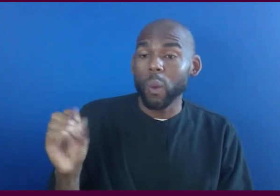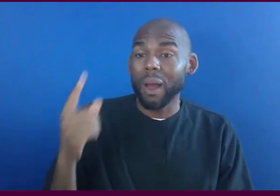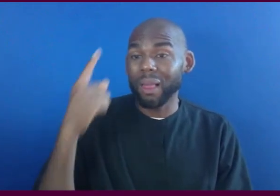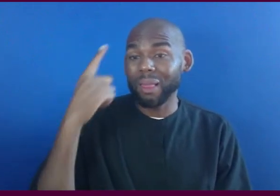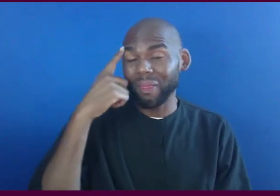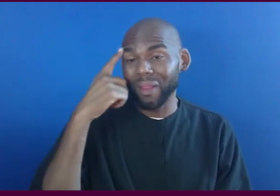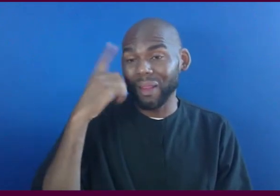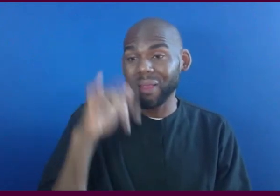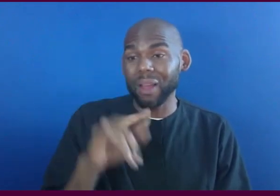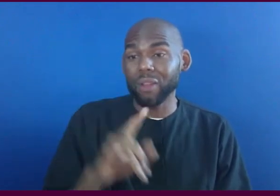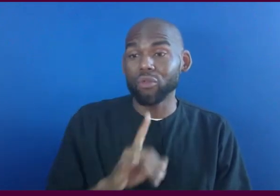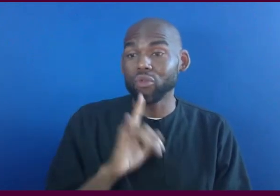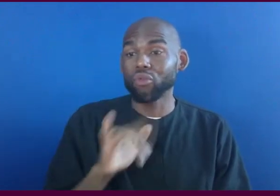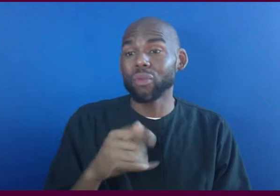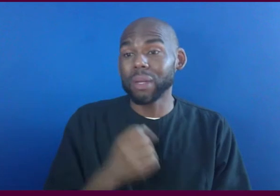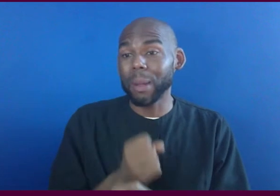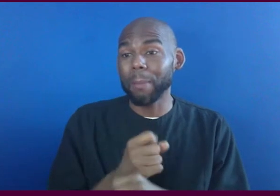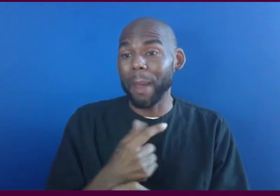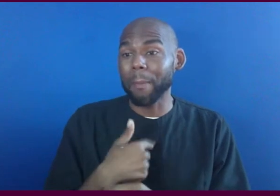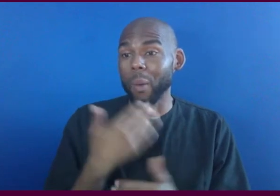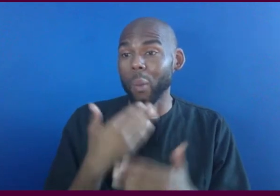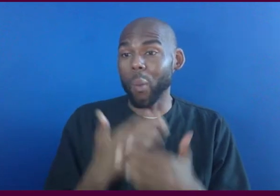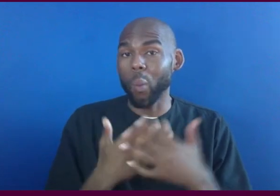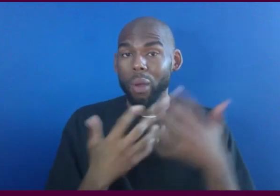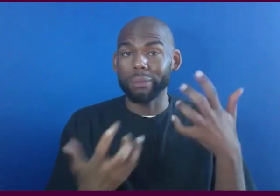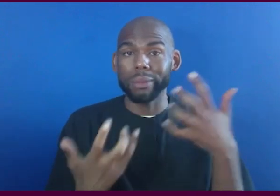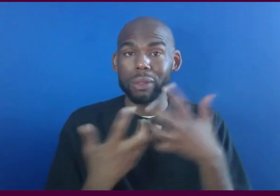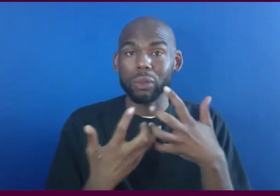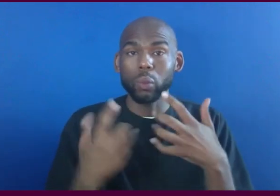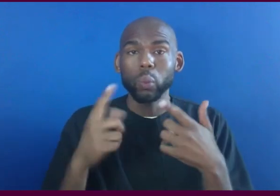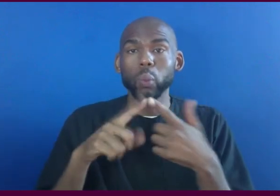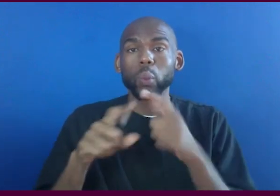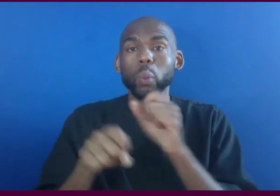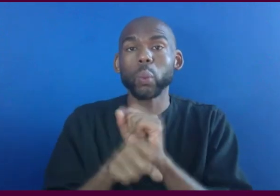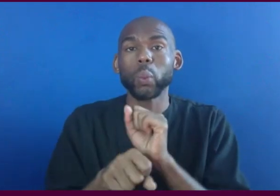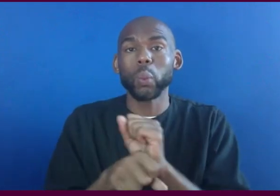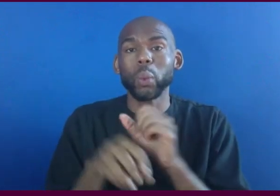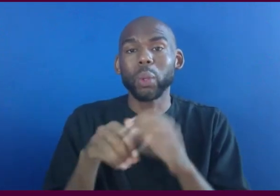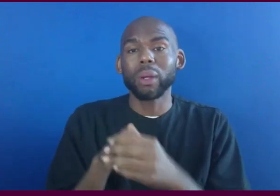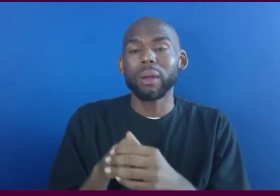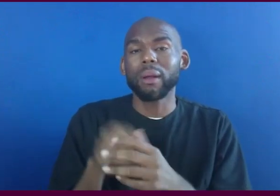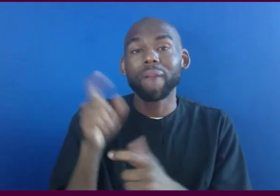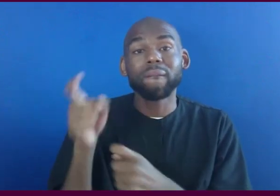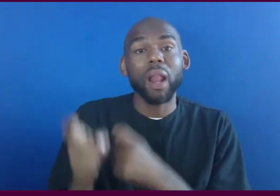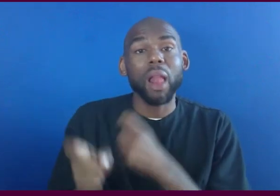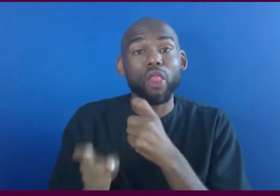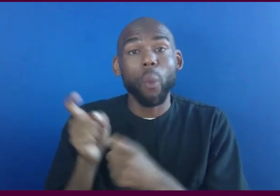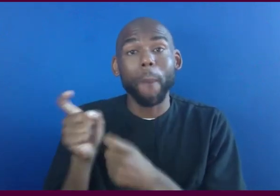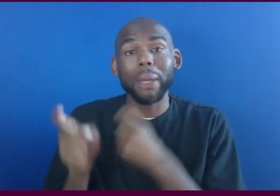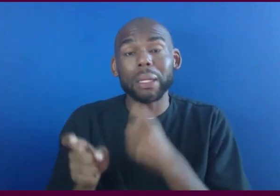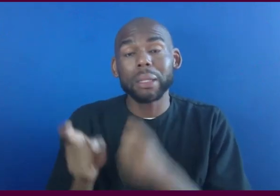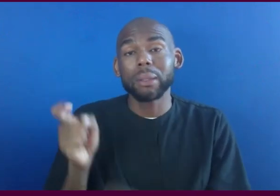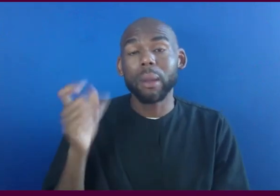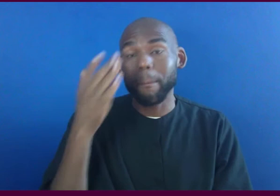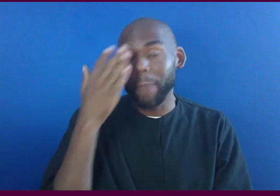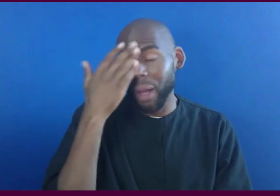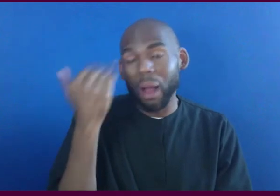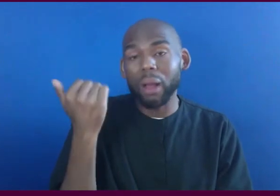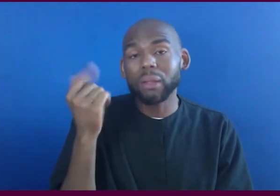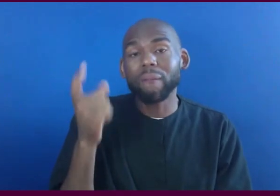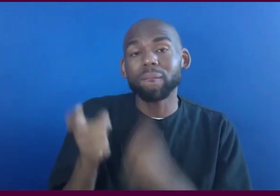So I think that really made me well-suited to work in philanthropy because philanthropy,